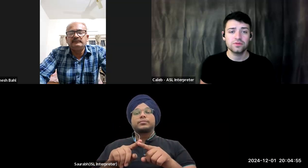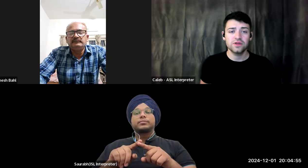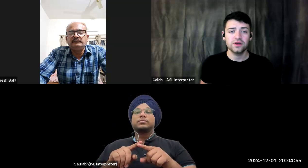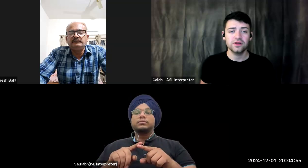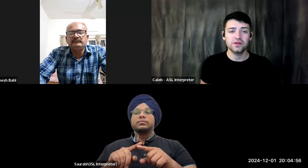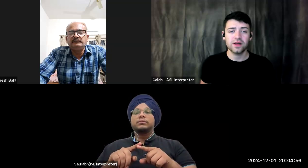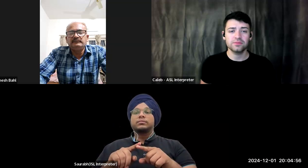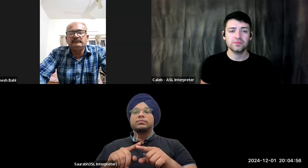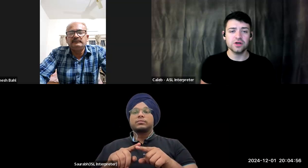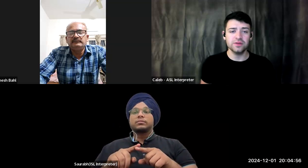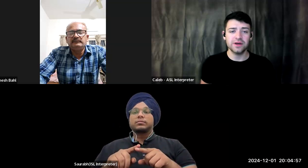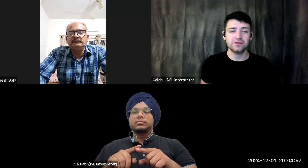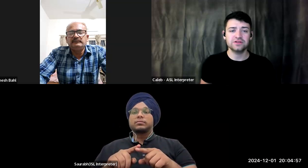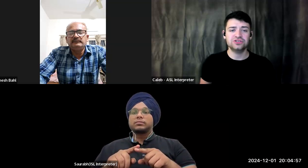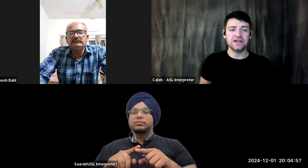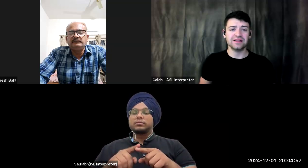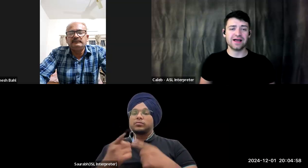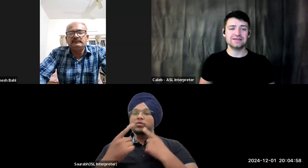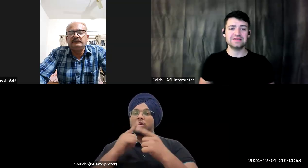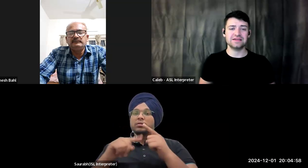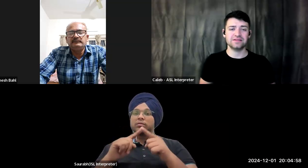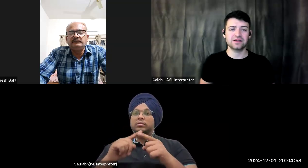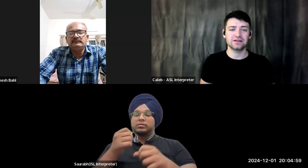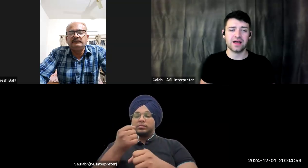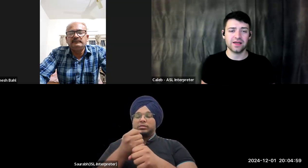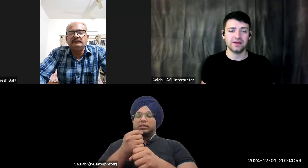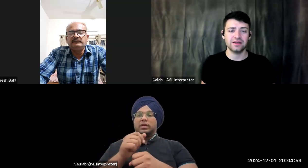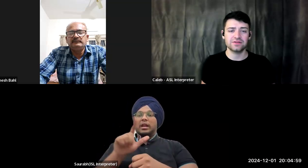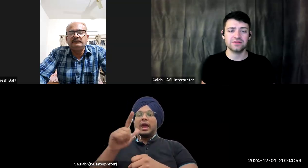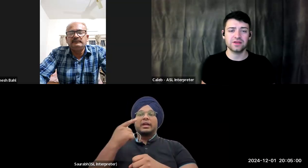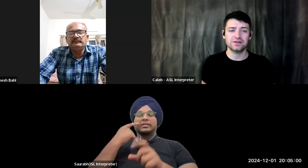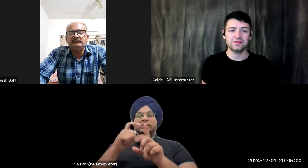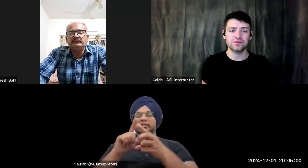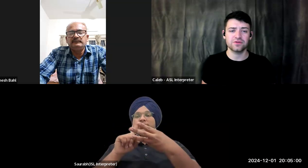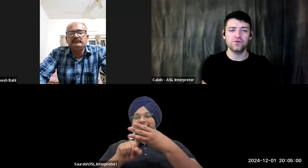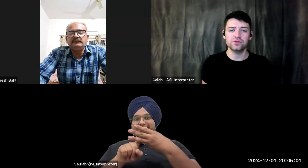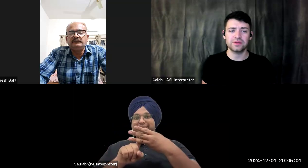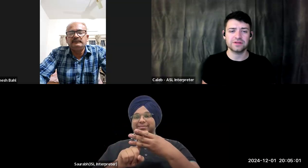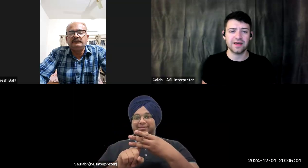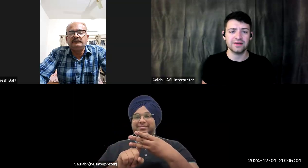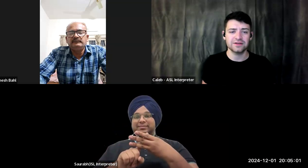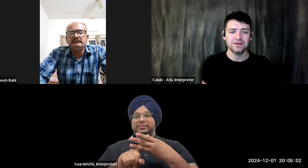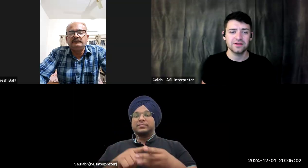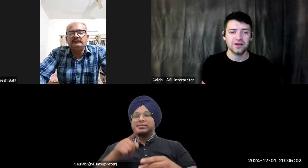I'm talking about the GLIDE, the Glide. There's a full name to that.